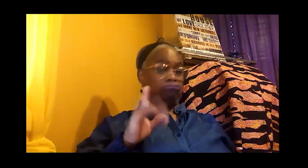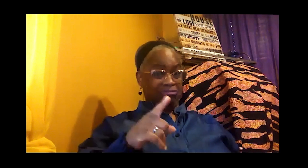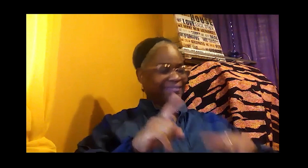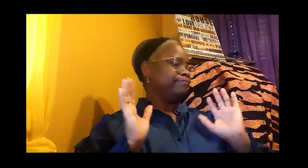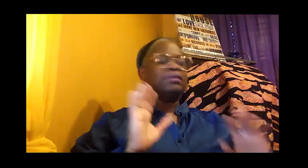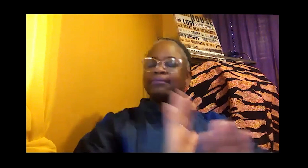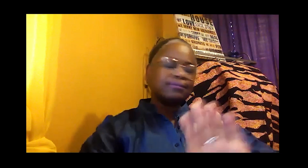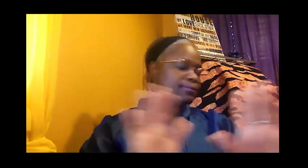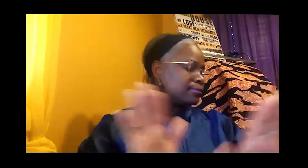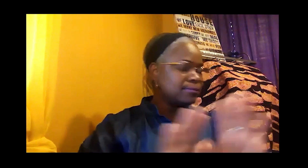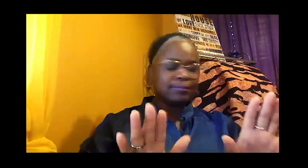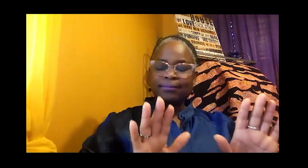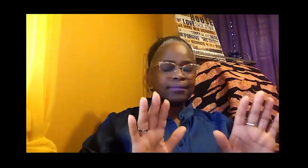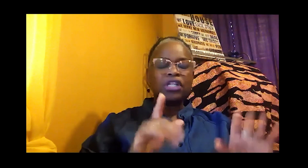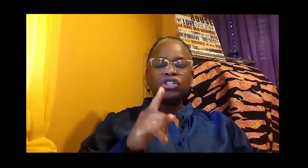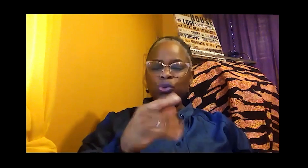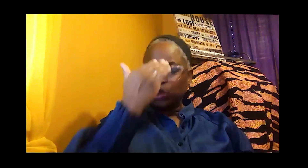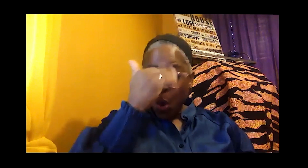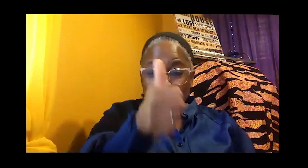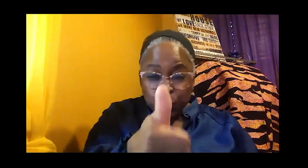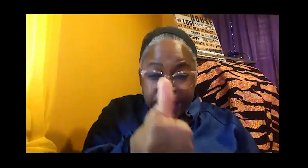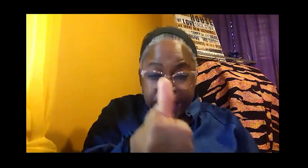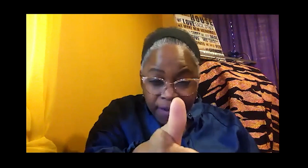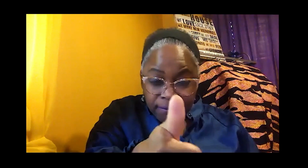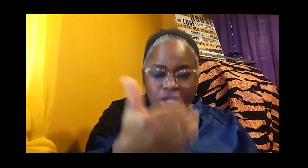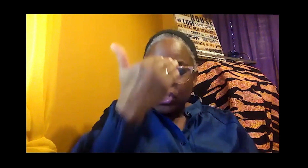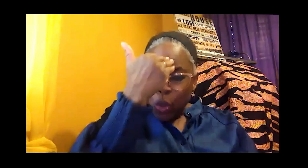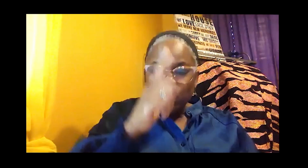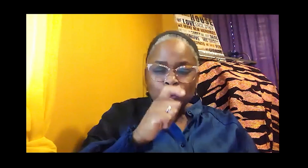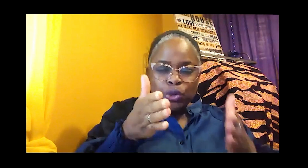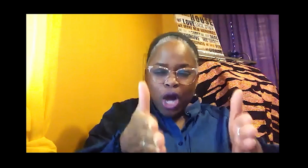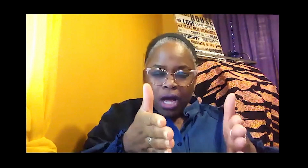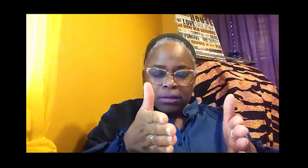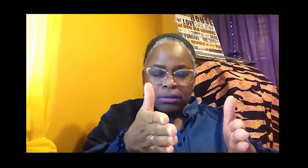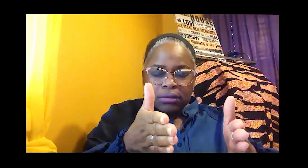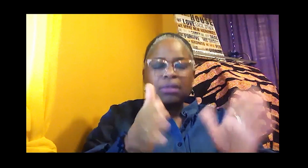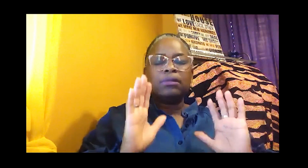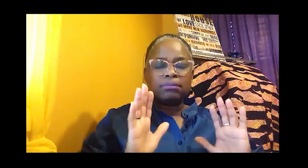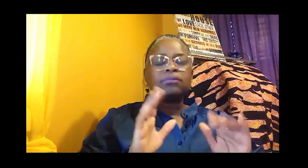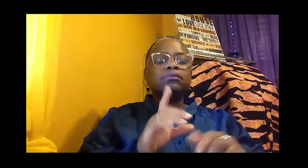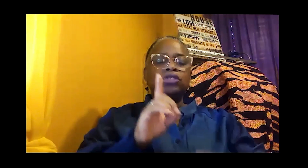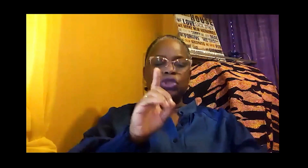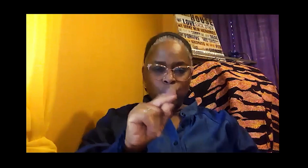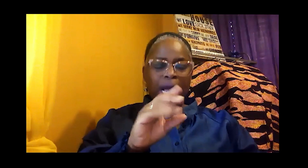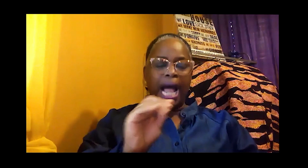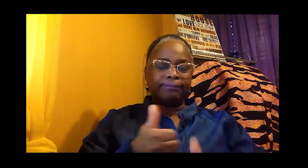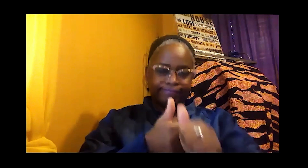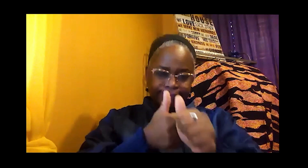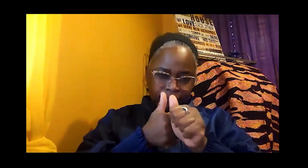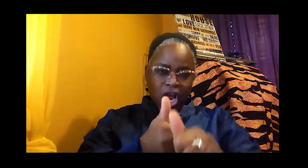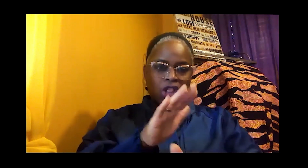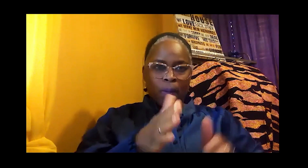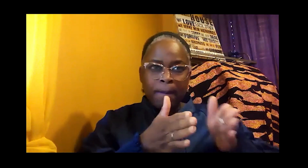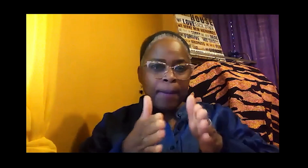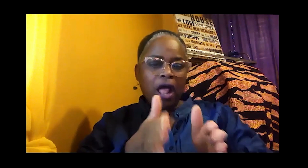goal. You are the only person that knows yourself, and who you are as a person. Follow your path,